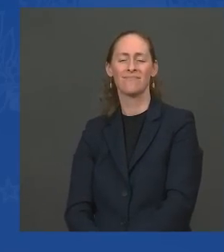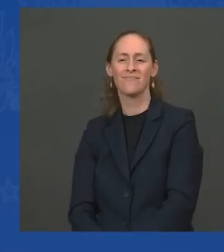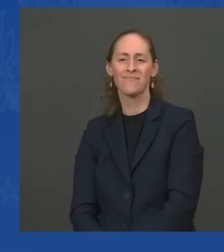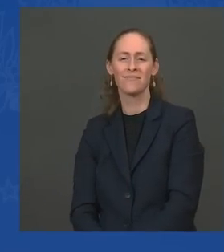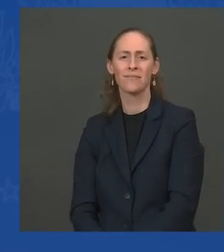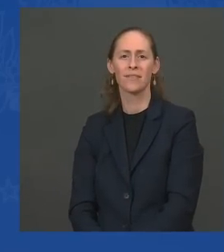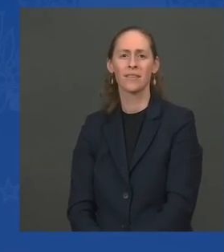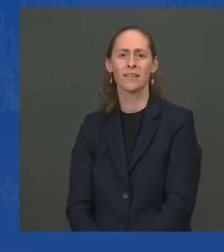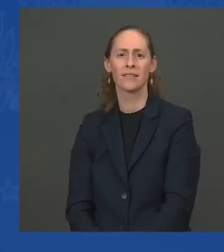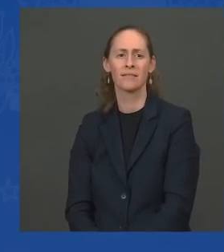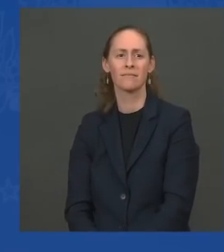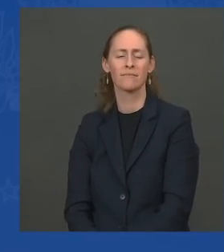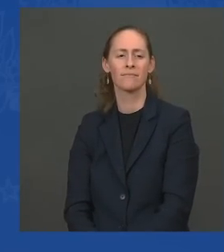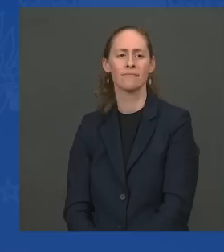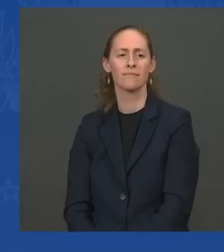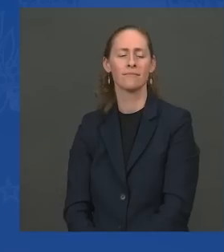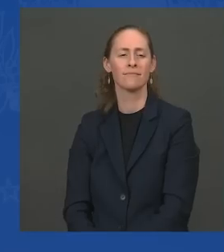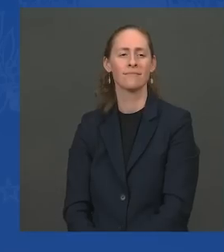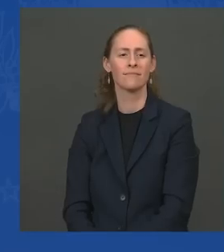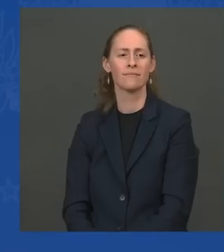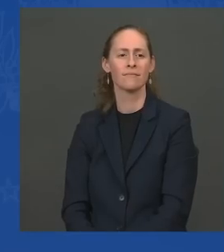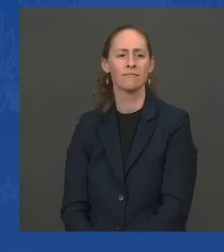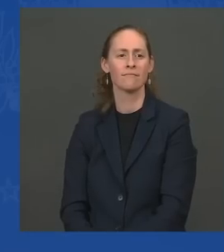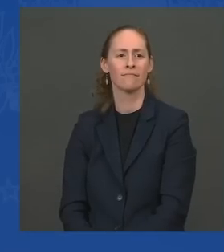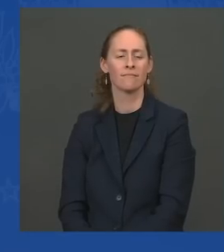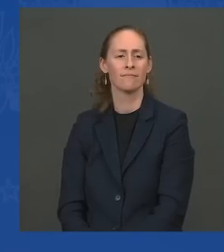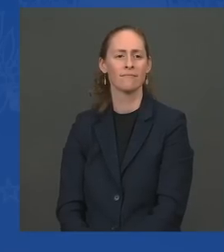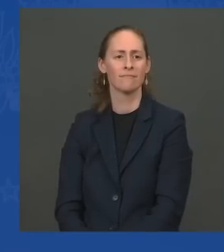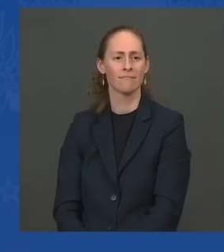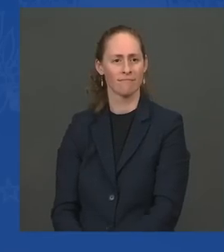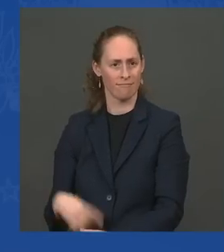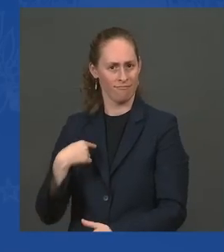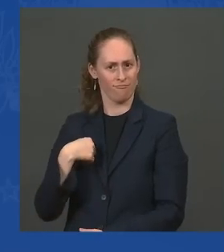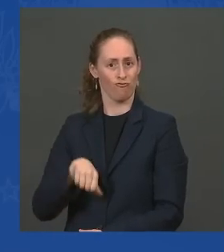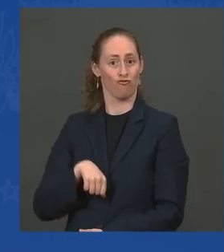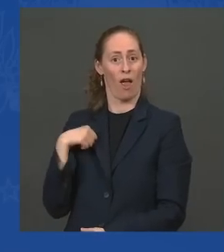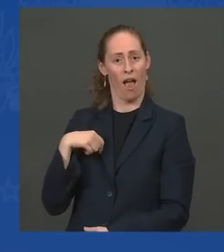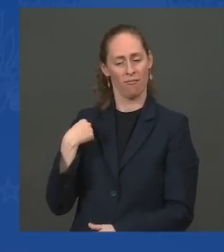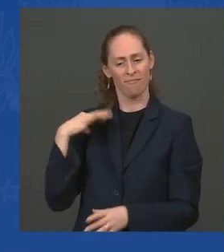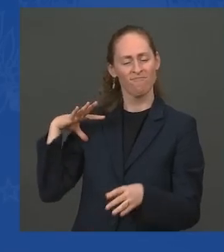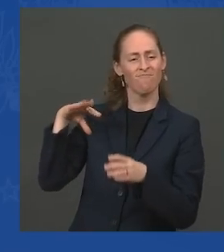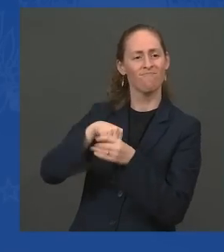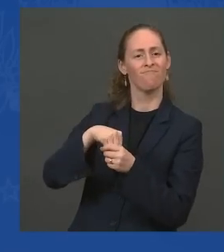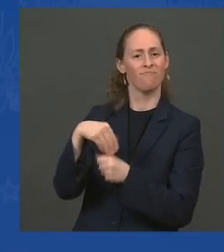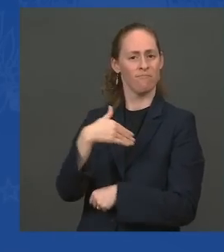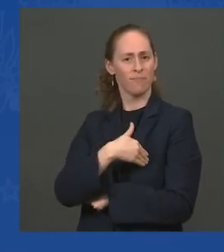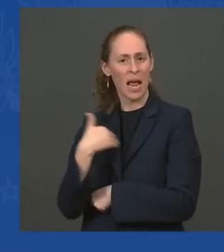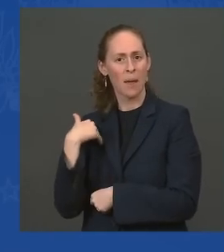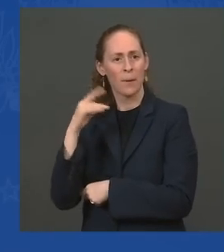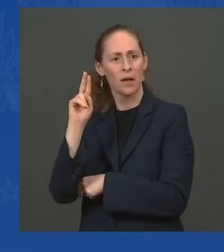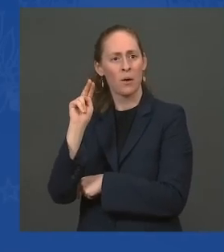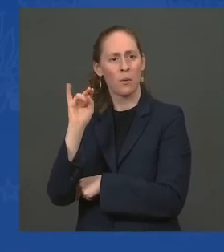I'm a proud card carrying member of Labor's local 223 in Boston. My union book's in my pocket and my dues are paid. So I want to thank you for that.